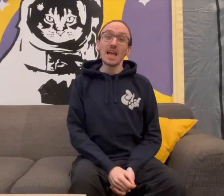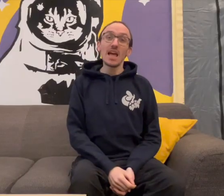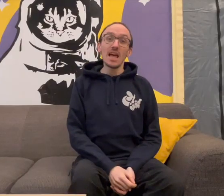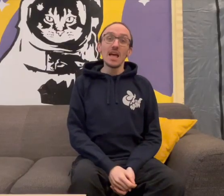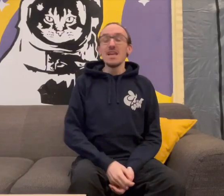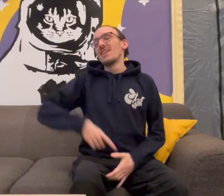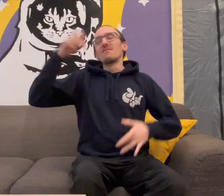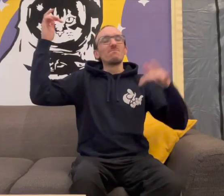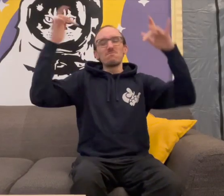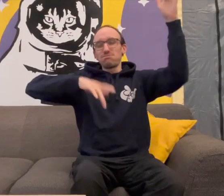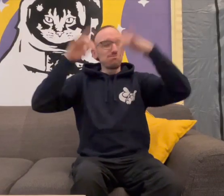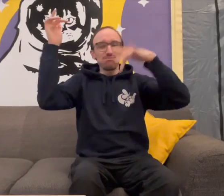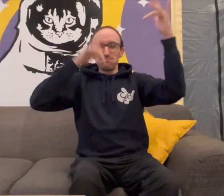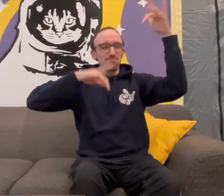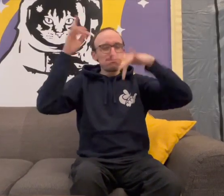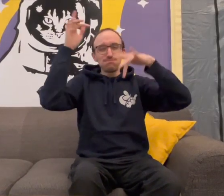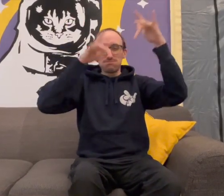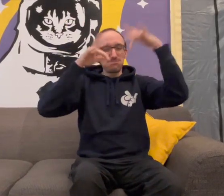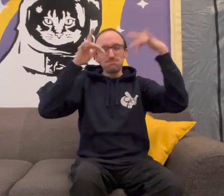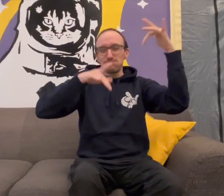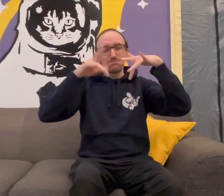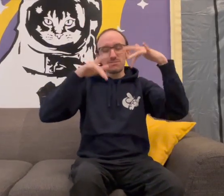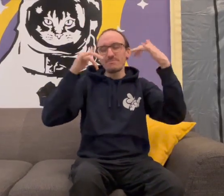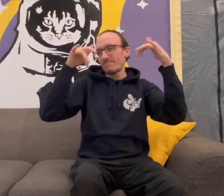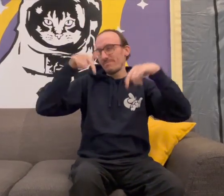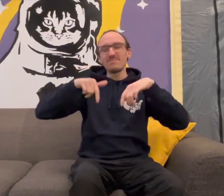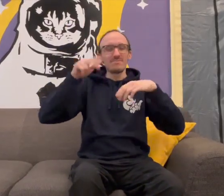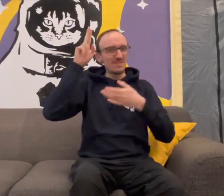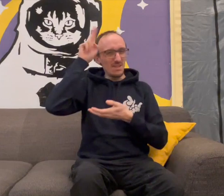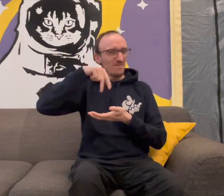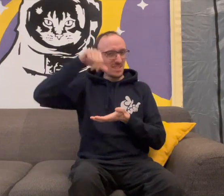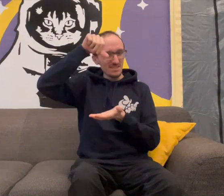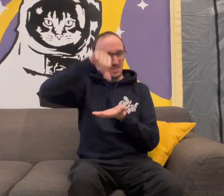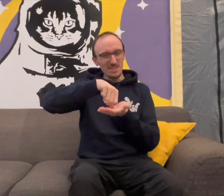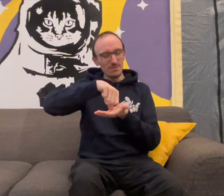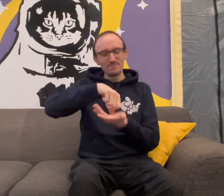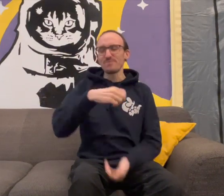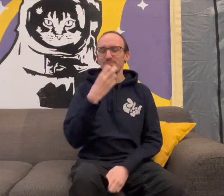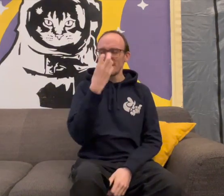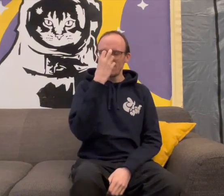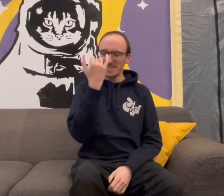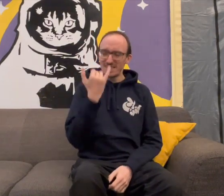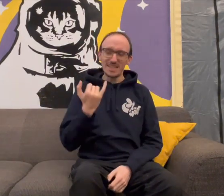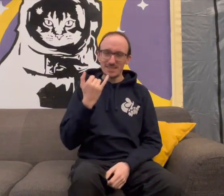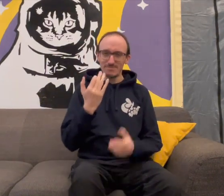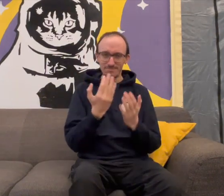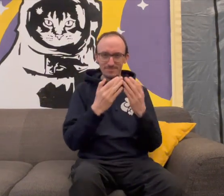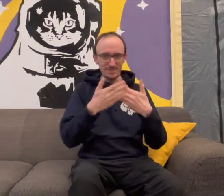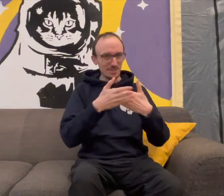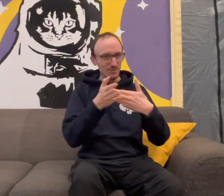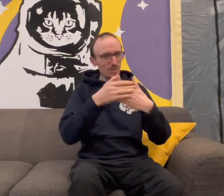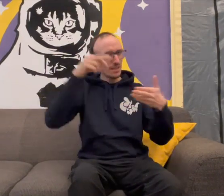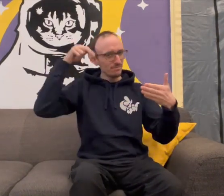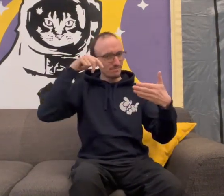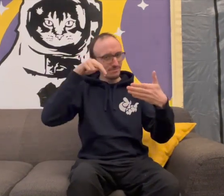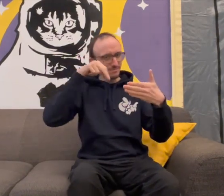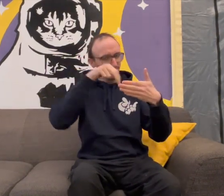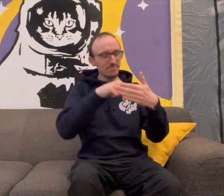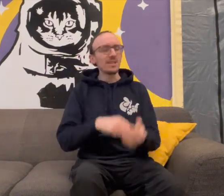It’s raining cats and dogs. The scene sets in the centre of Vienna. As always, I go up to the well-known door.